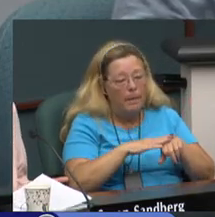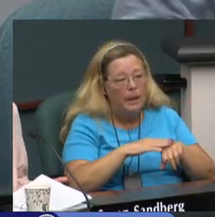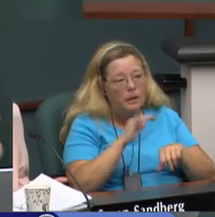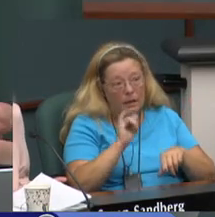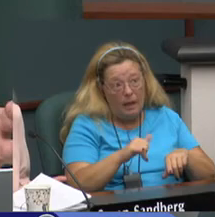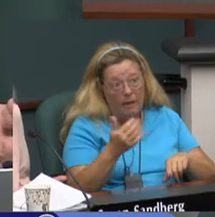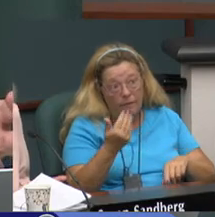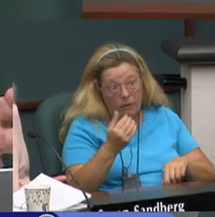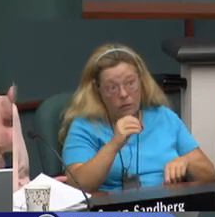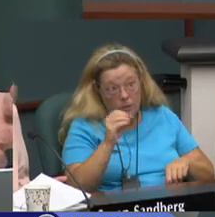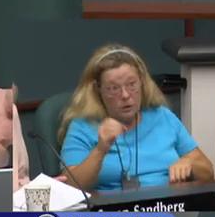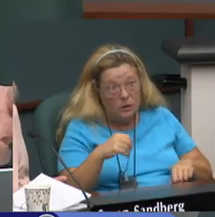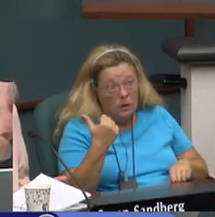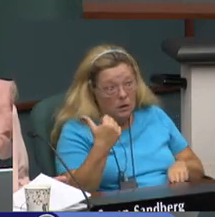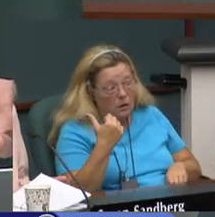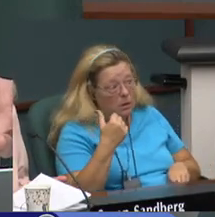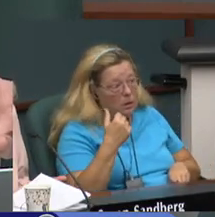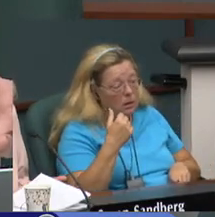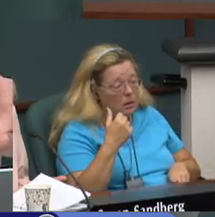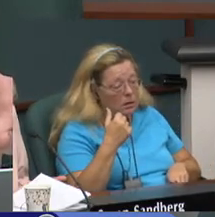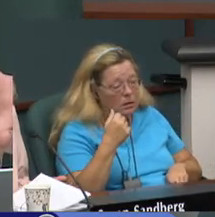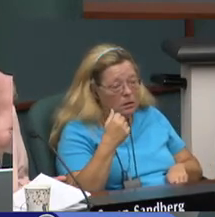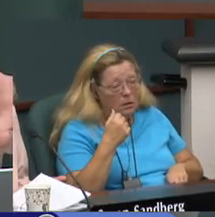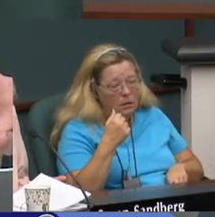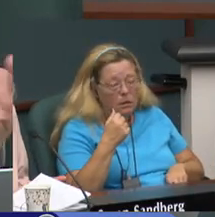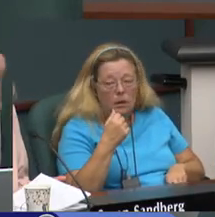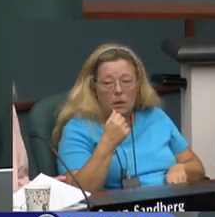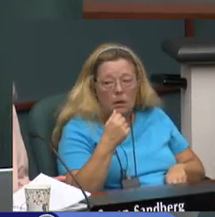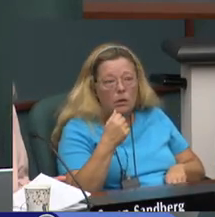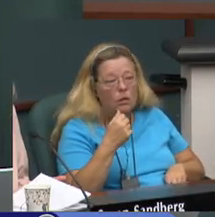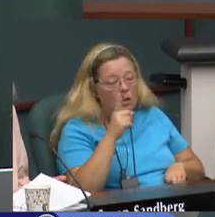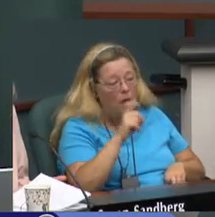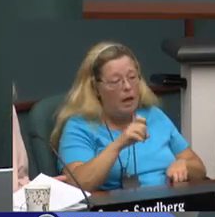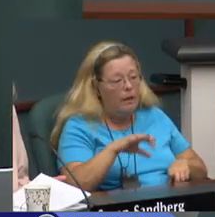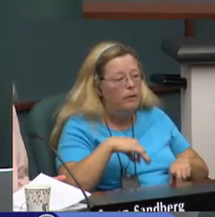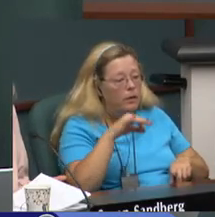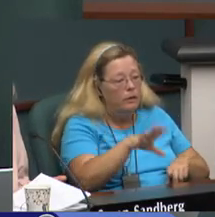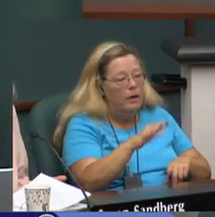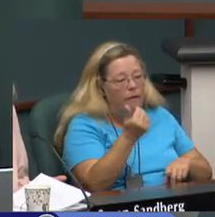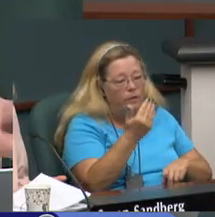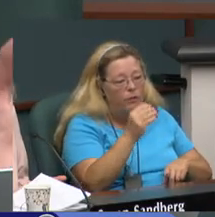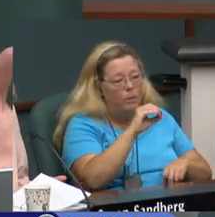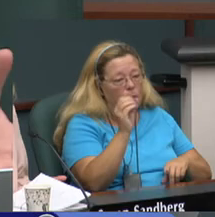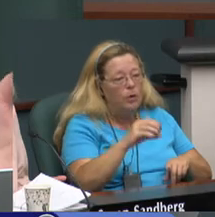it was 15% of they have to contribute 15 percent of the entire value of the